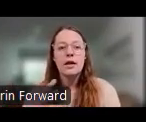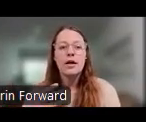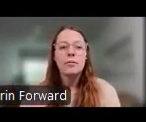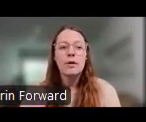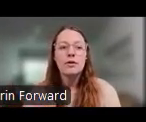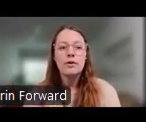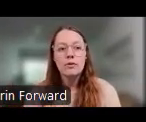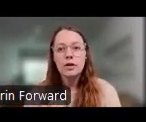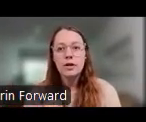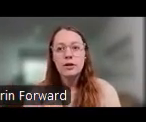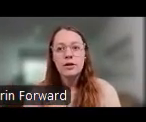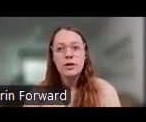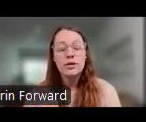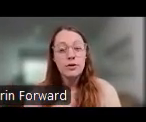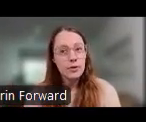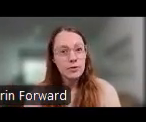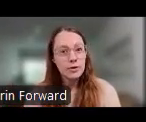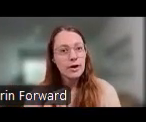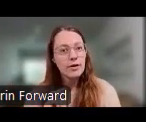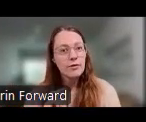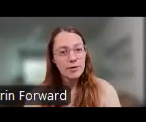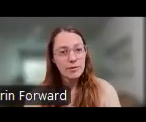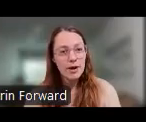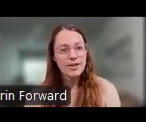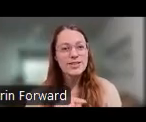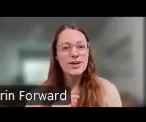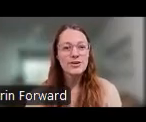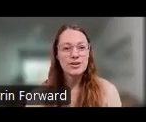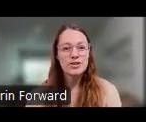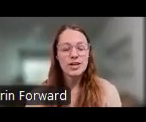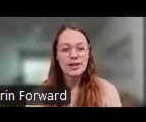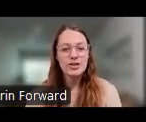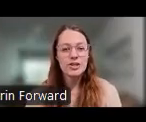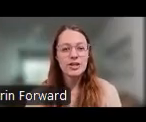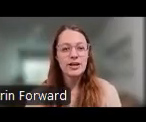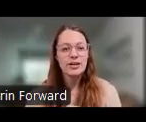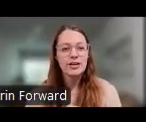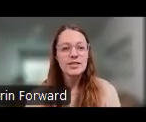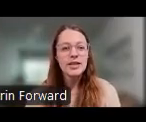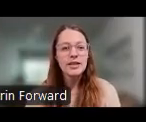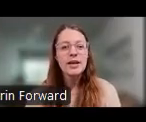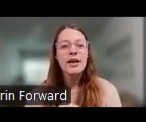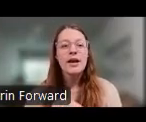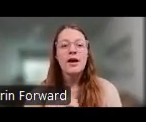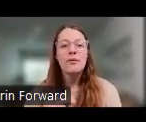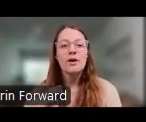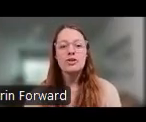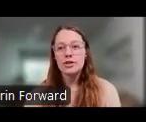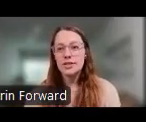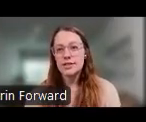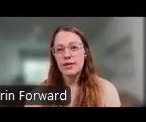am an owner, a new owner, of a private practice called nourishing connection LLC. I work in Charleston, South